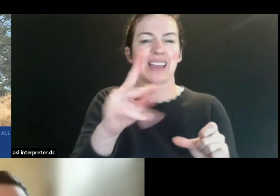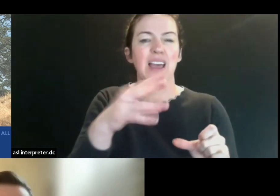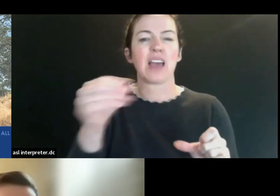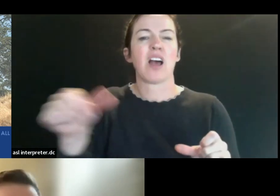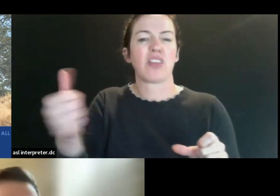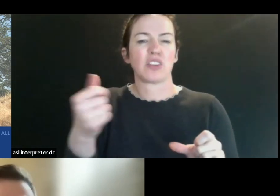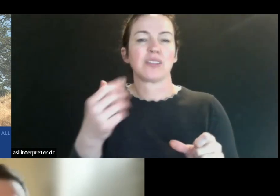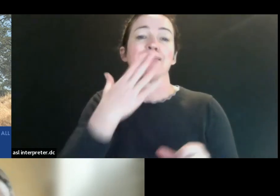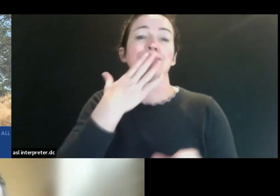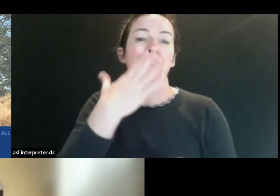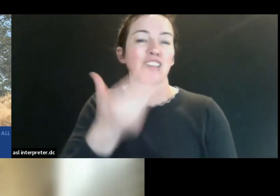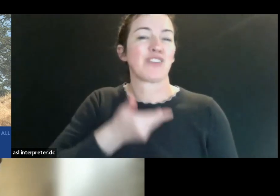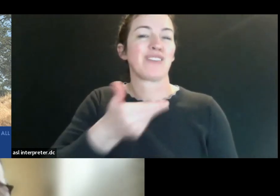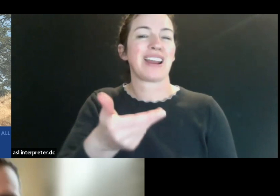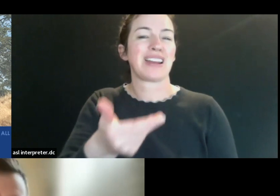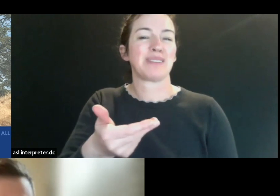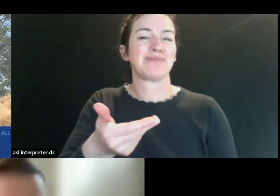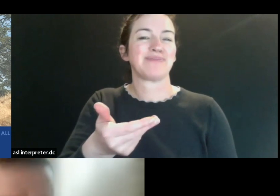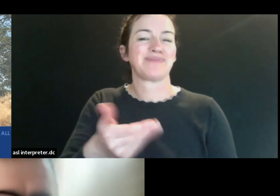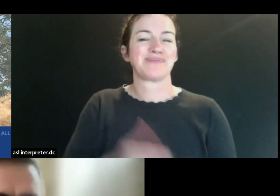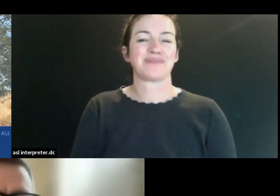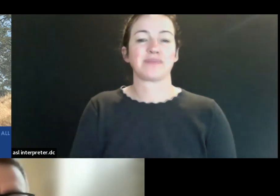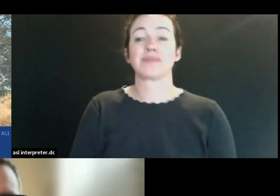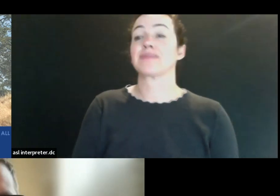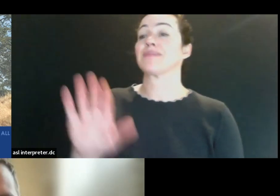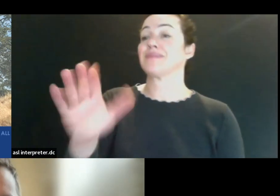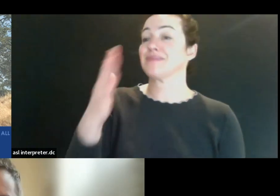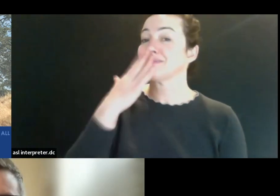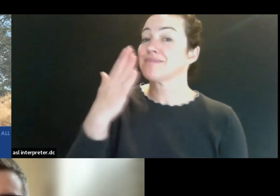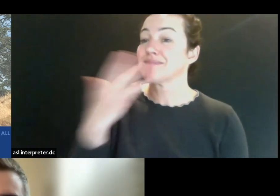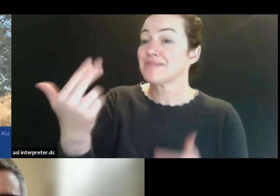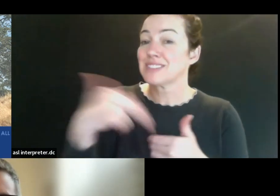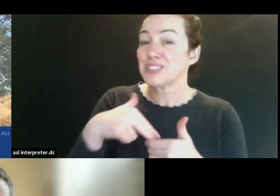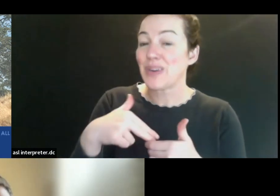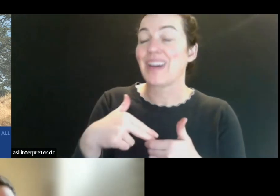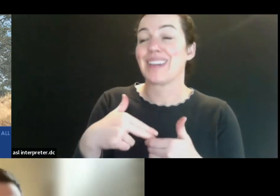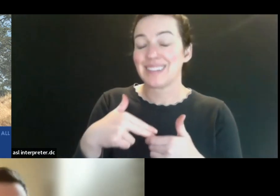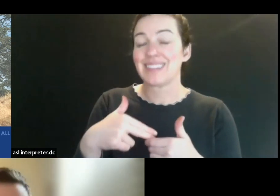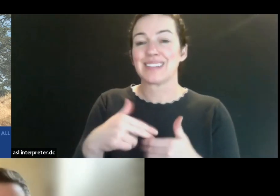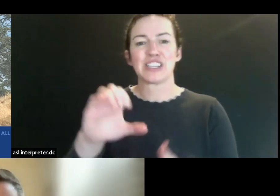and again thank you for having me. No, Alex, thank you for joining. The chat is echoing